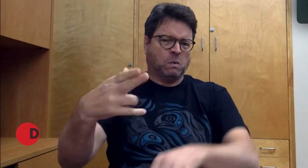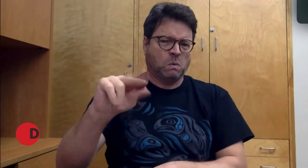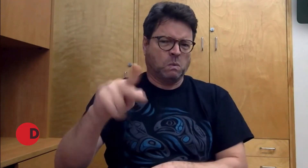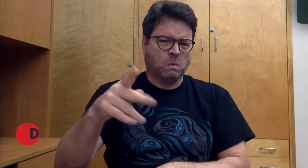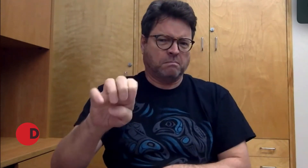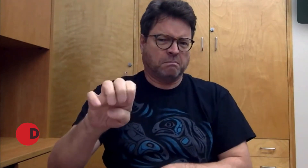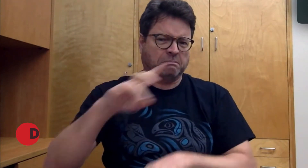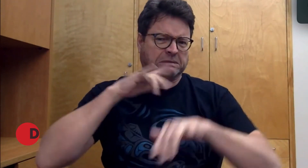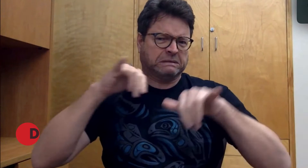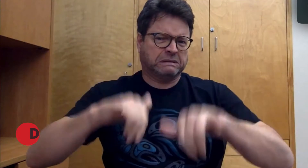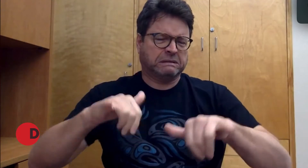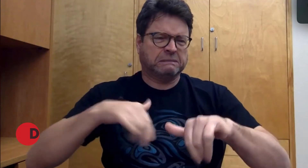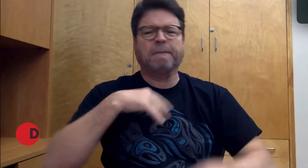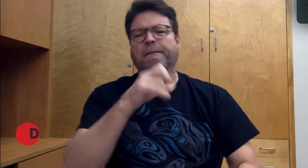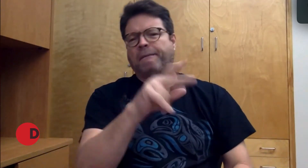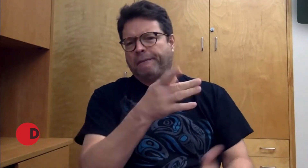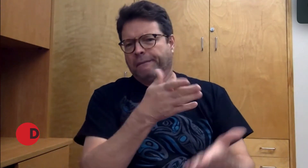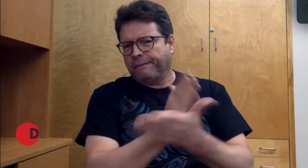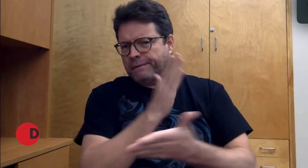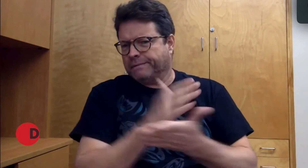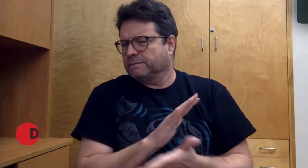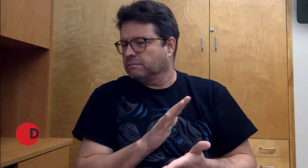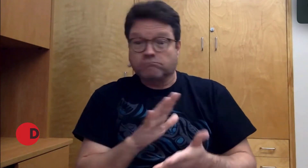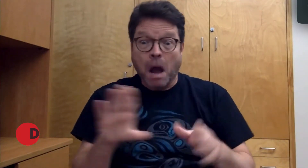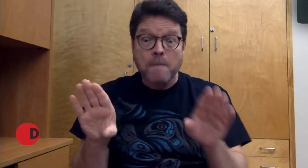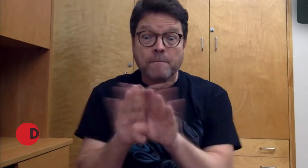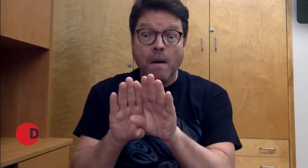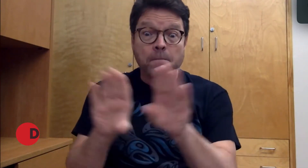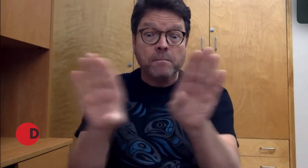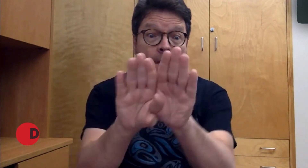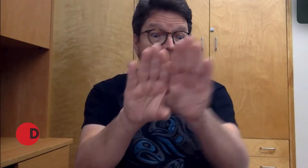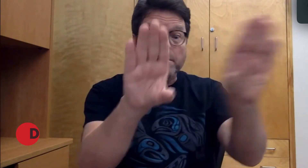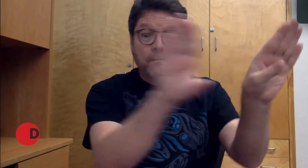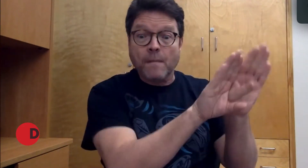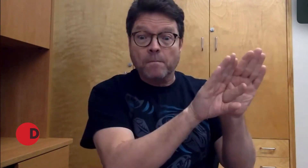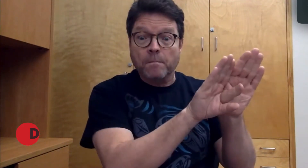He told me to stay put in Hope. Okay, alright.